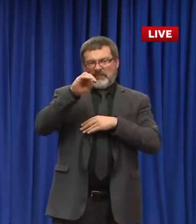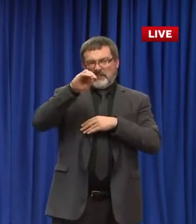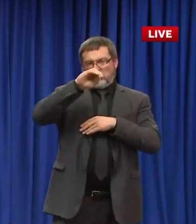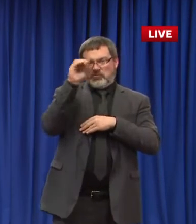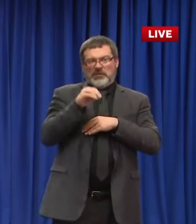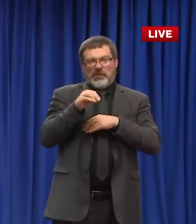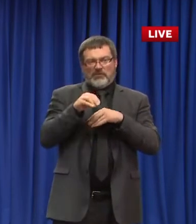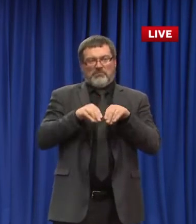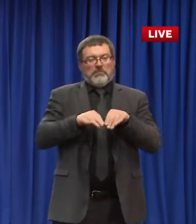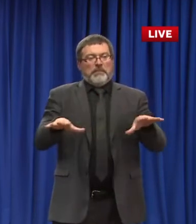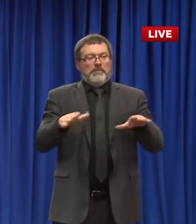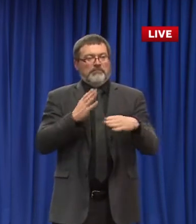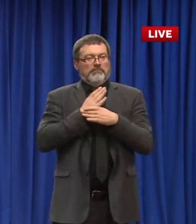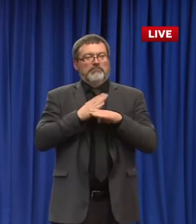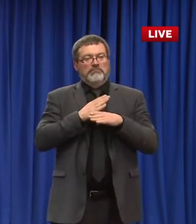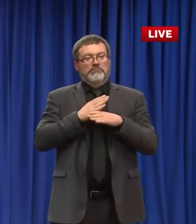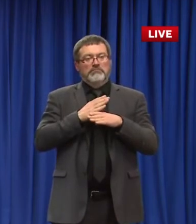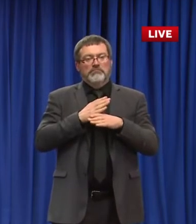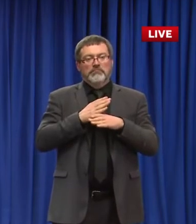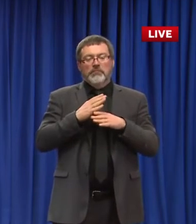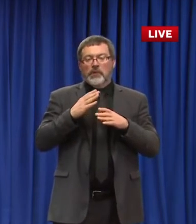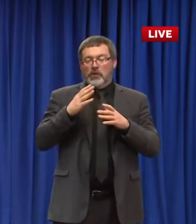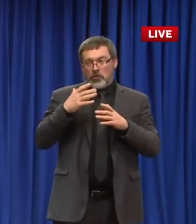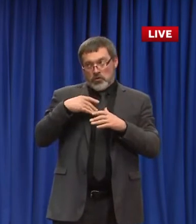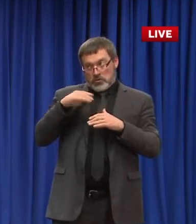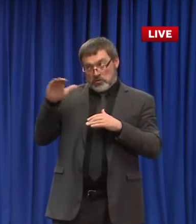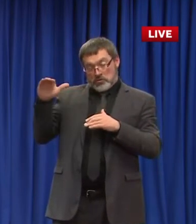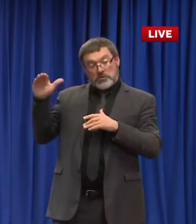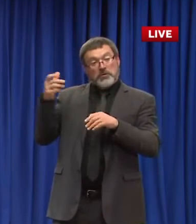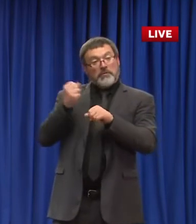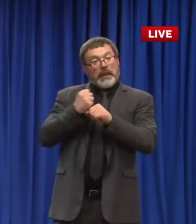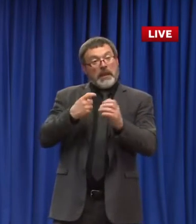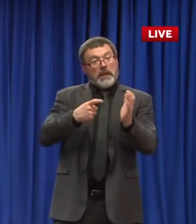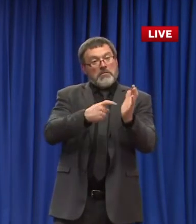SO FIRST THE FIRST QUESTION IS ABOUT THE BILLBOARDS IN THE MESSAGING ON THE BILLBOARDS.